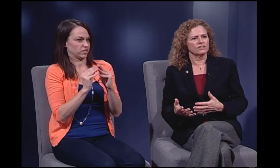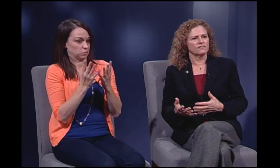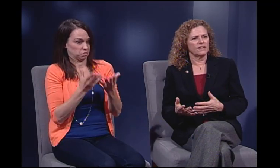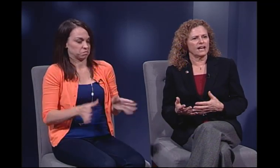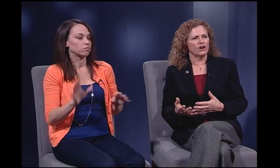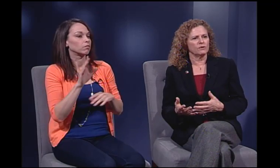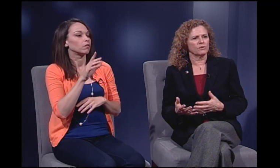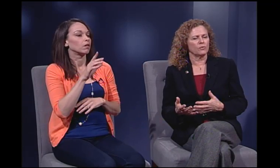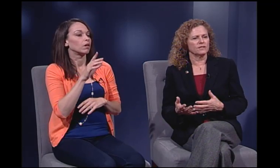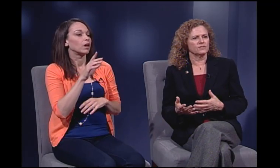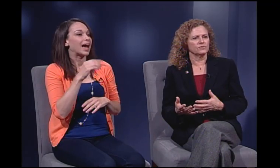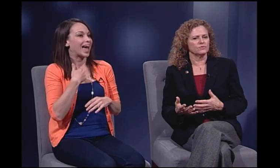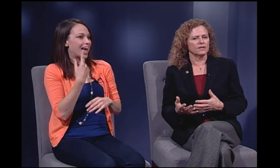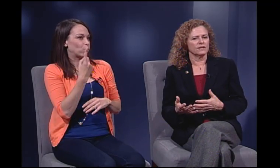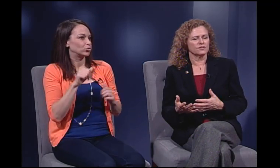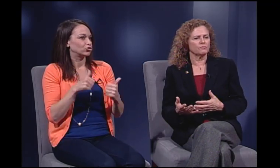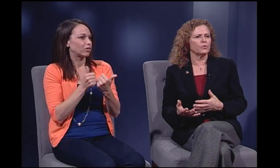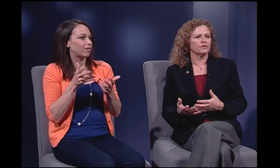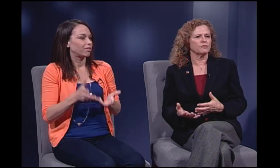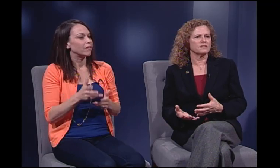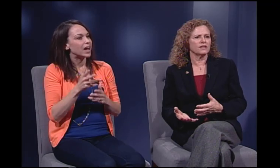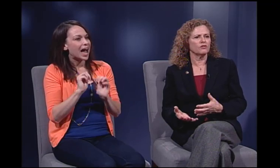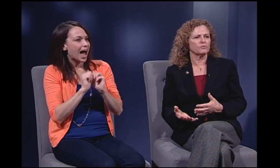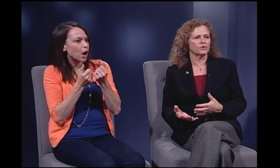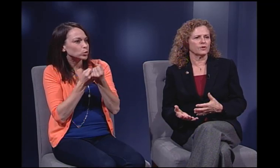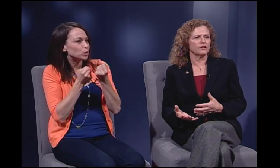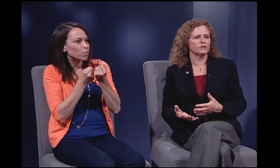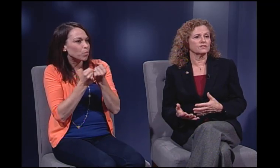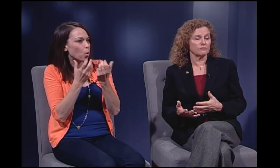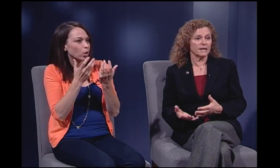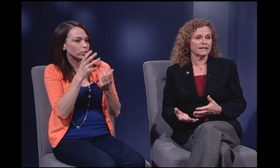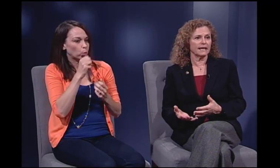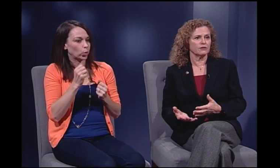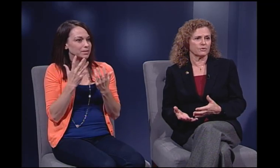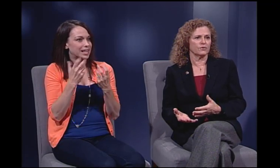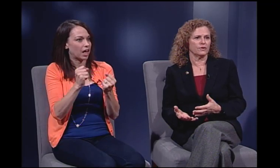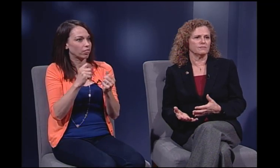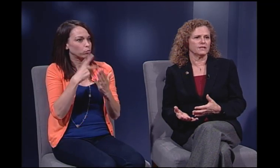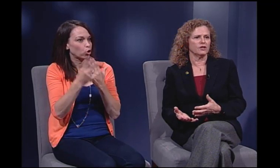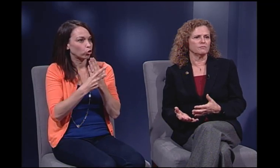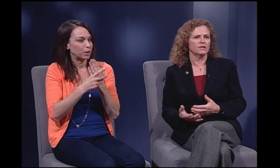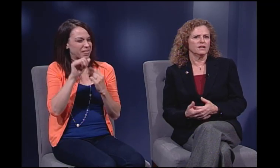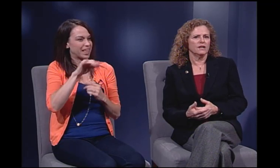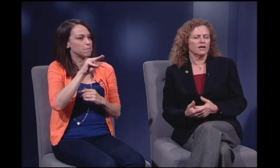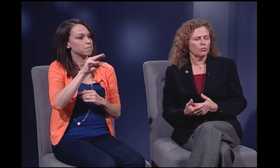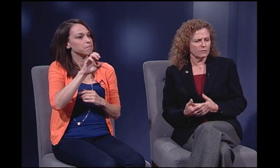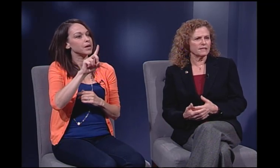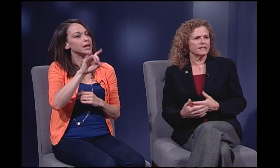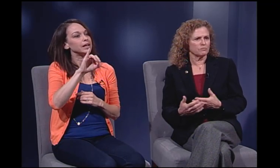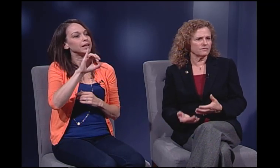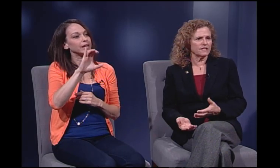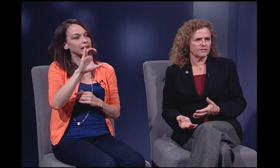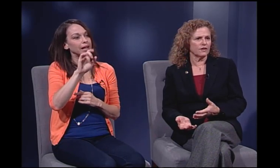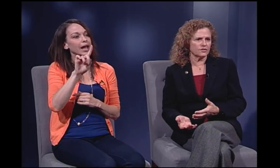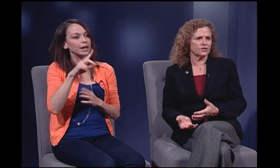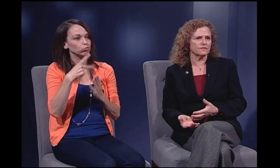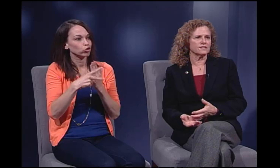of how we were going to support the women's health program which is a Medicaid program to help women get preventive health services